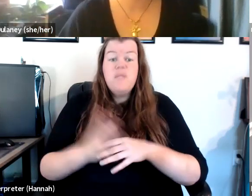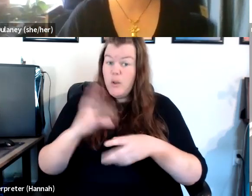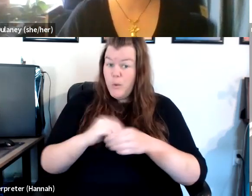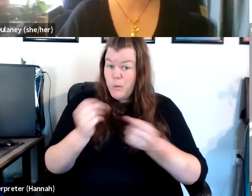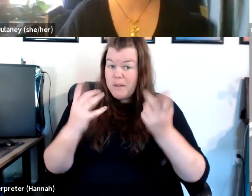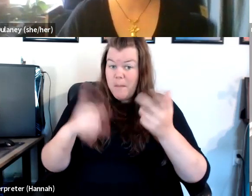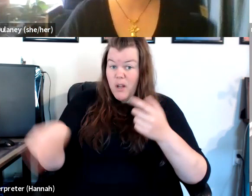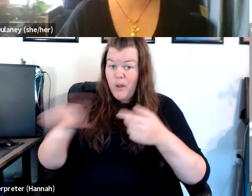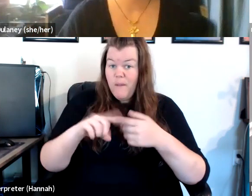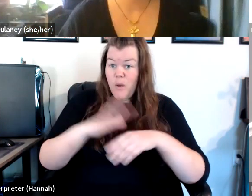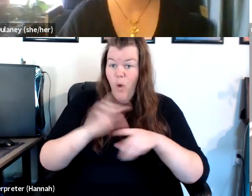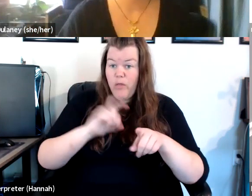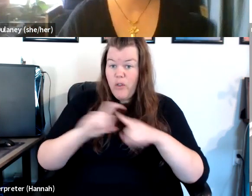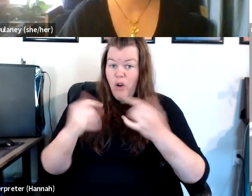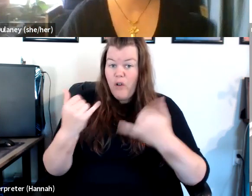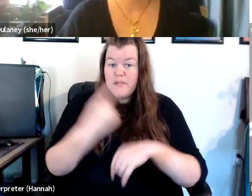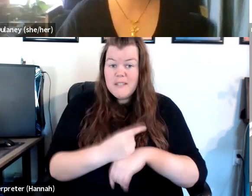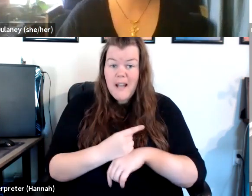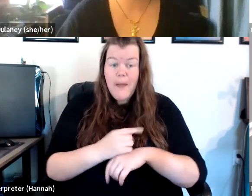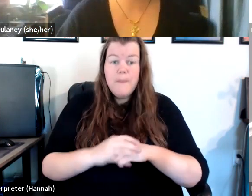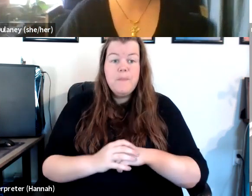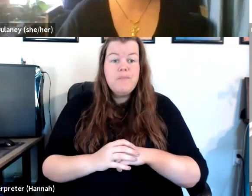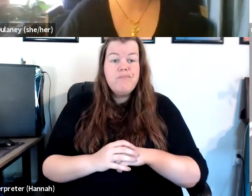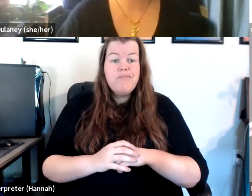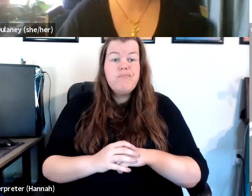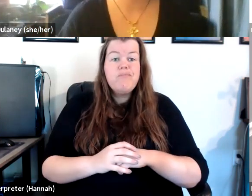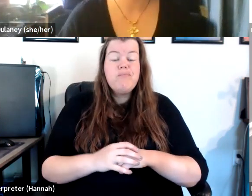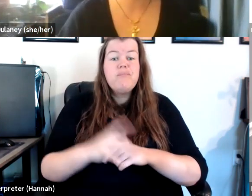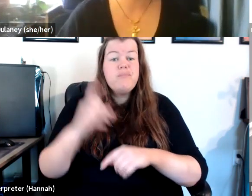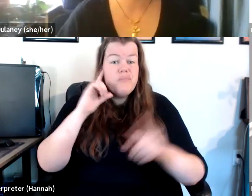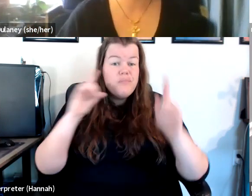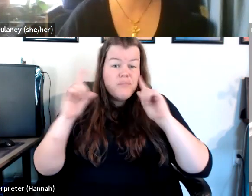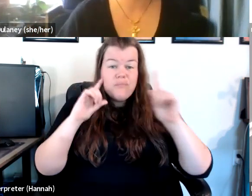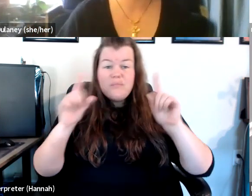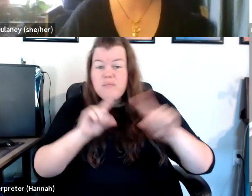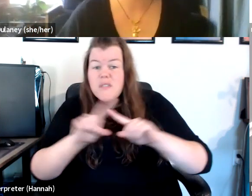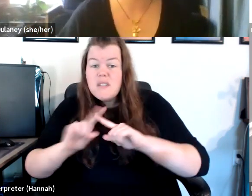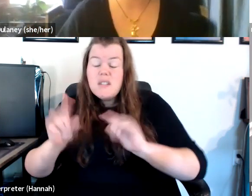this call today. We've heard from stakeholder organizations and disability peer-led groups